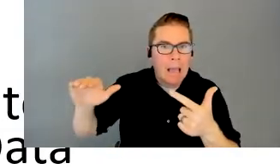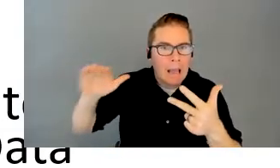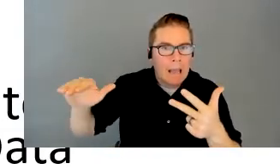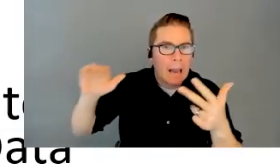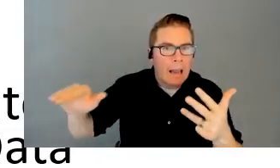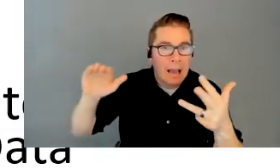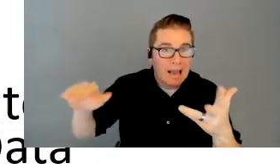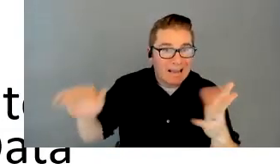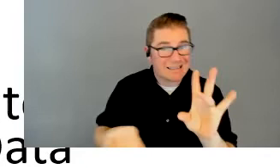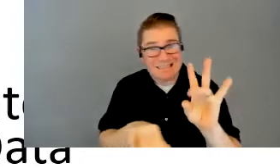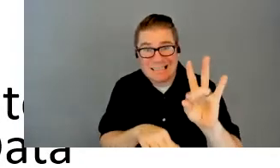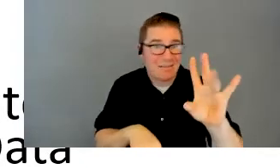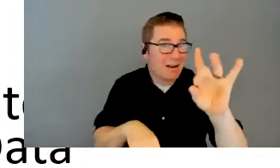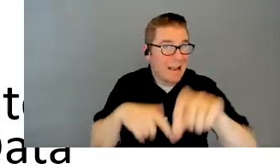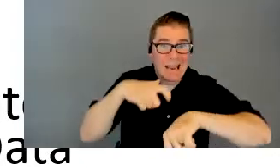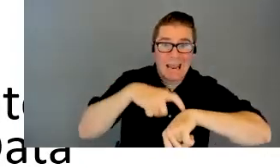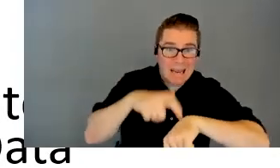for them to develop trust